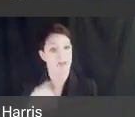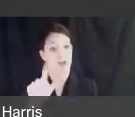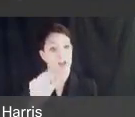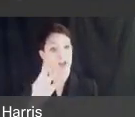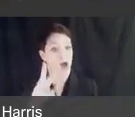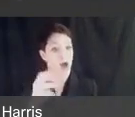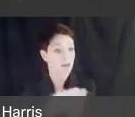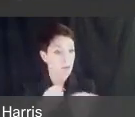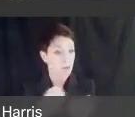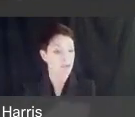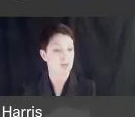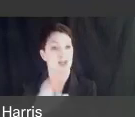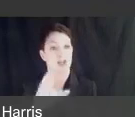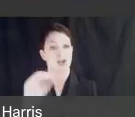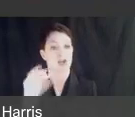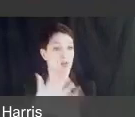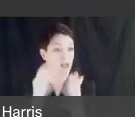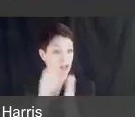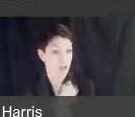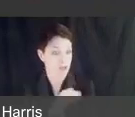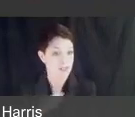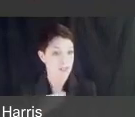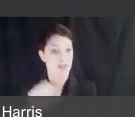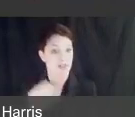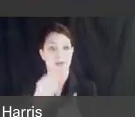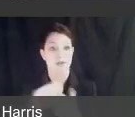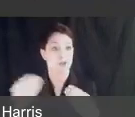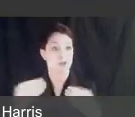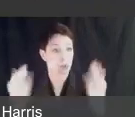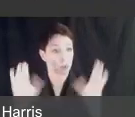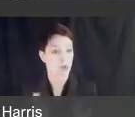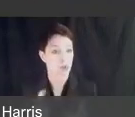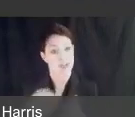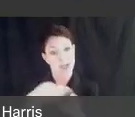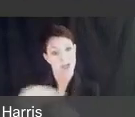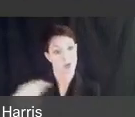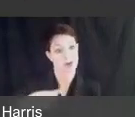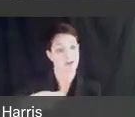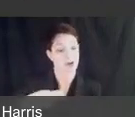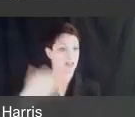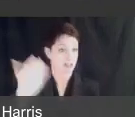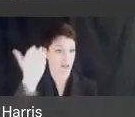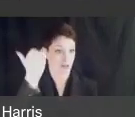correctional staff, grocery workers, career and volunteer firefighters, as well as meat